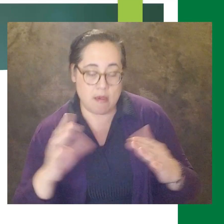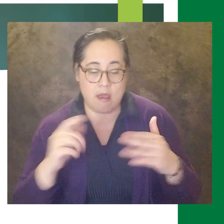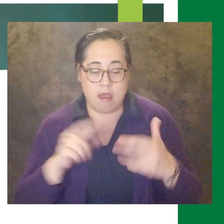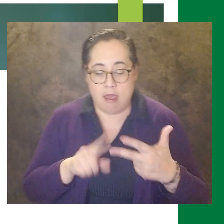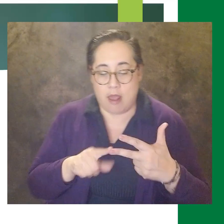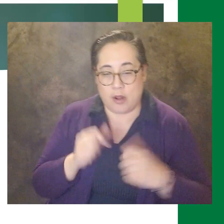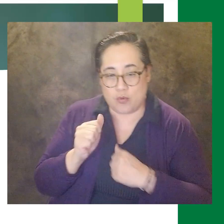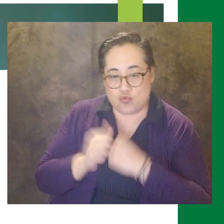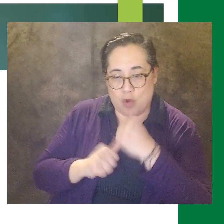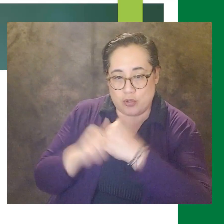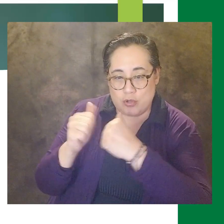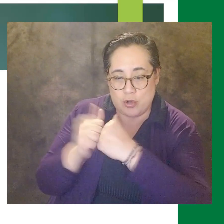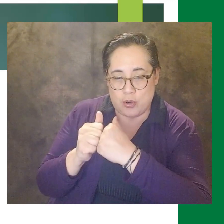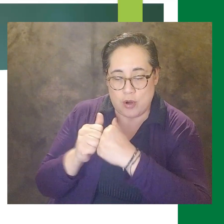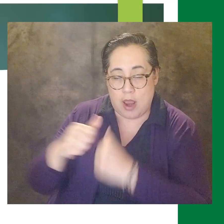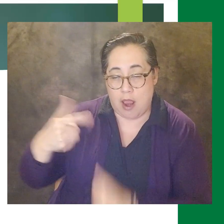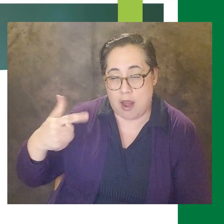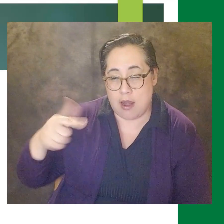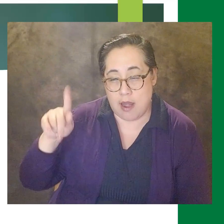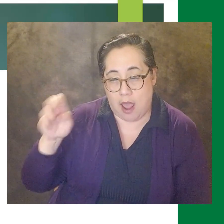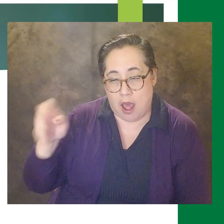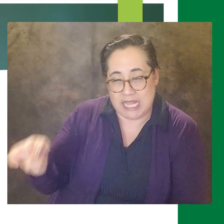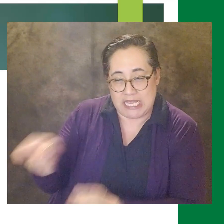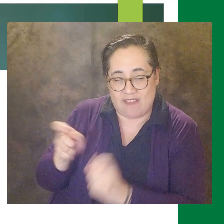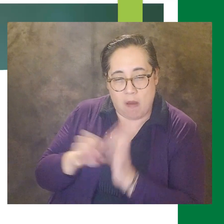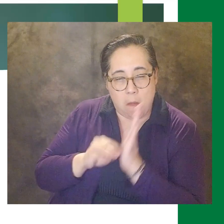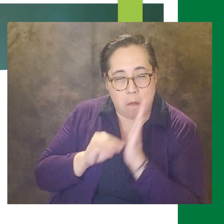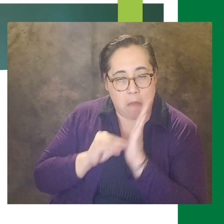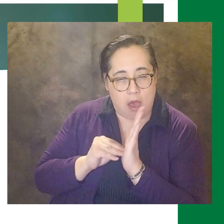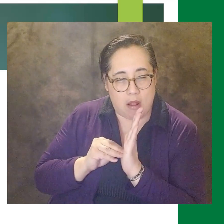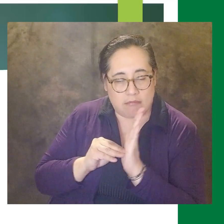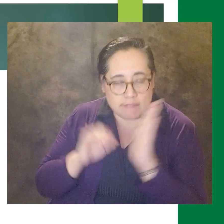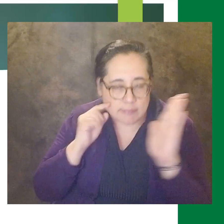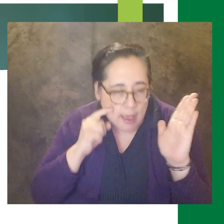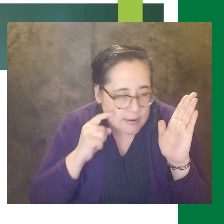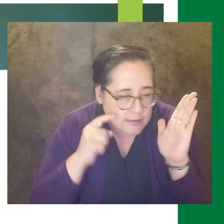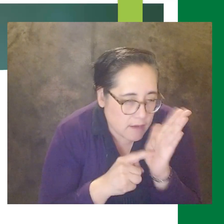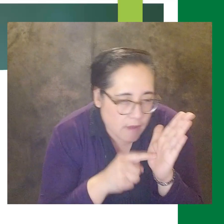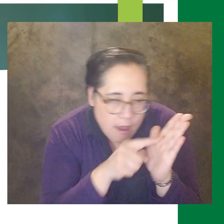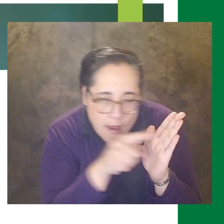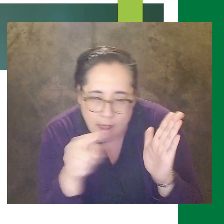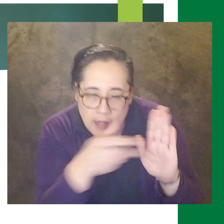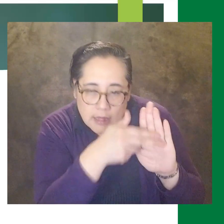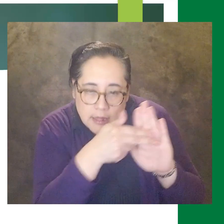And Gile gives us a model to identify and label the discourse.